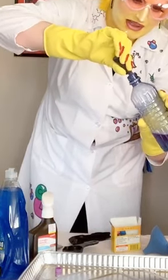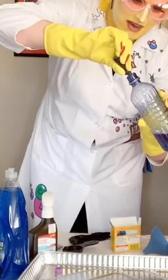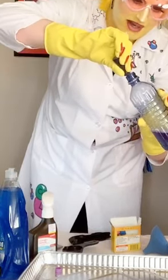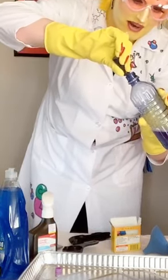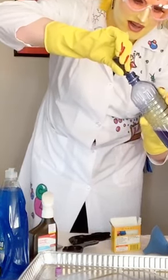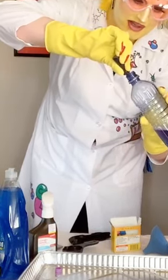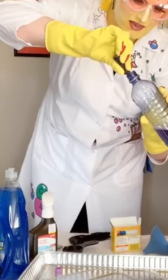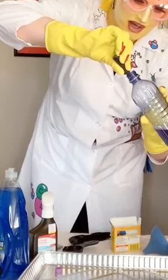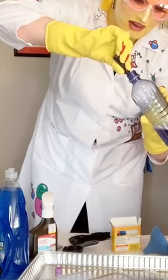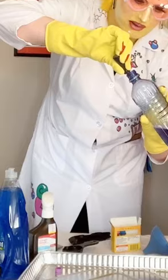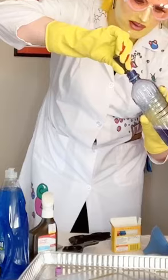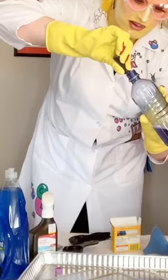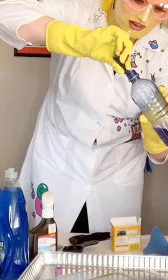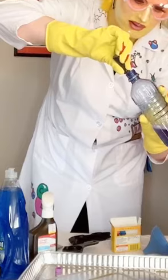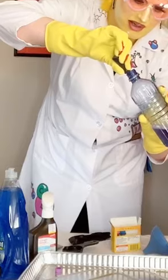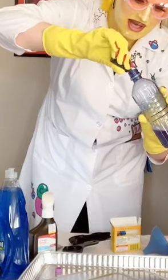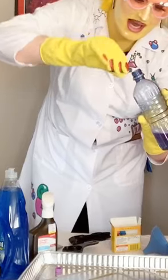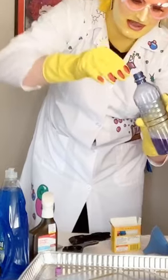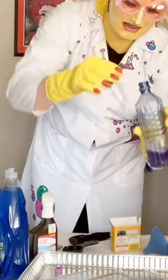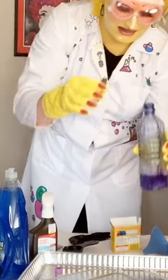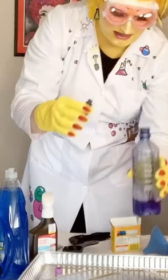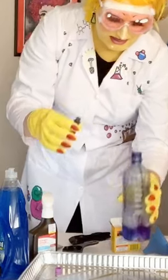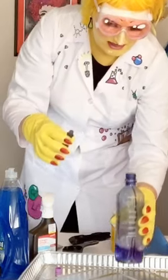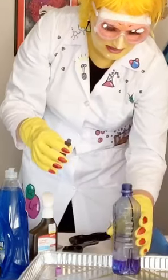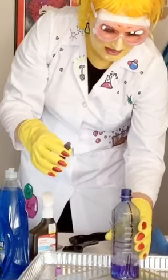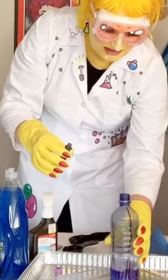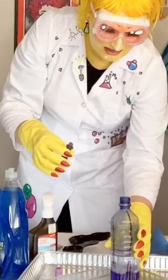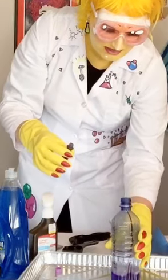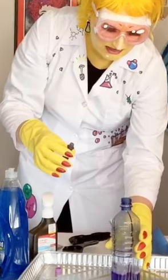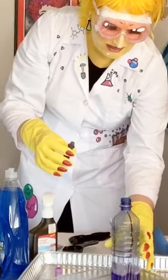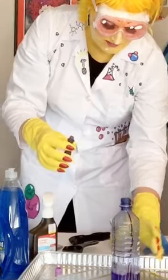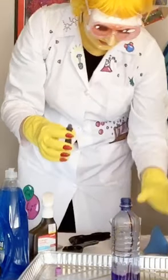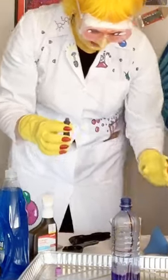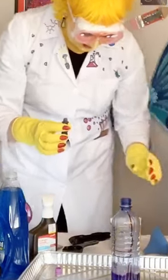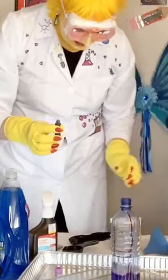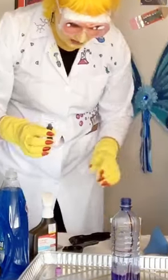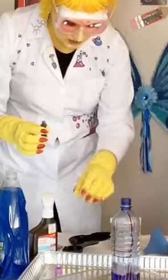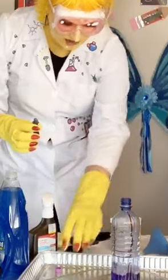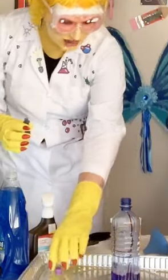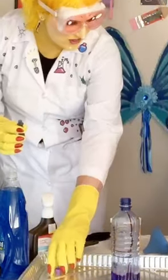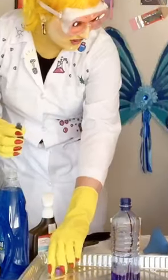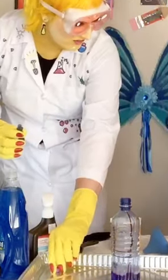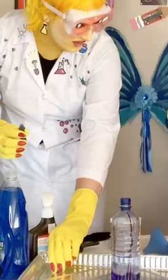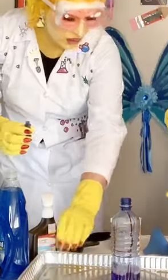coming out as well. BARB: The foam attracts to the color. BARB: So you want to do some? Go